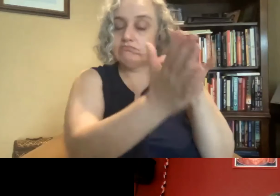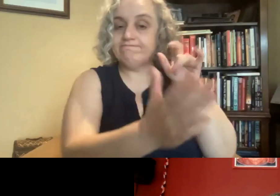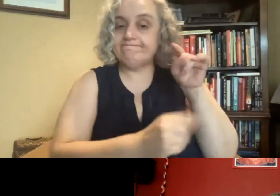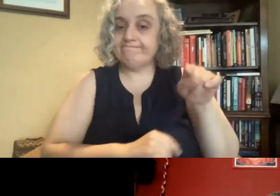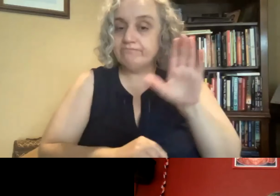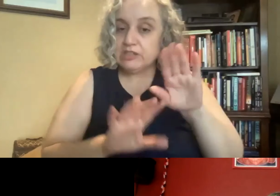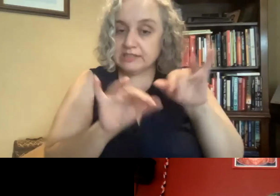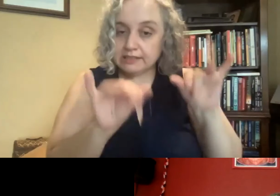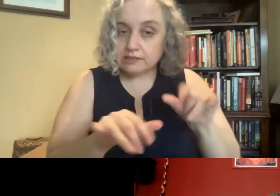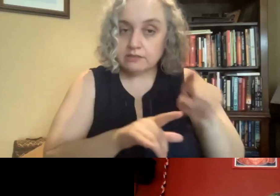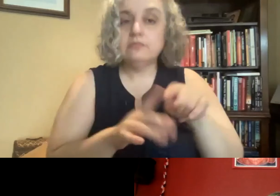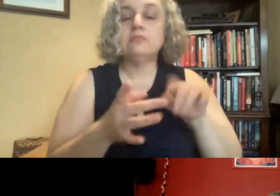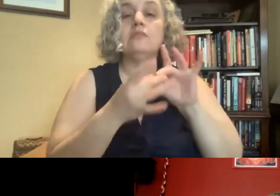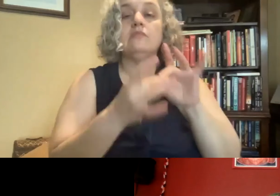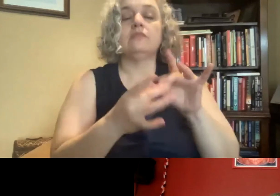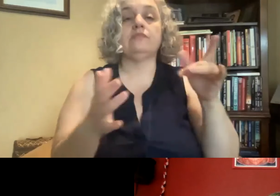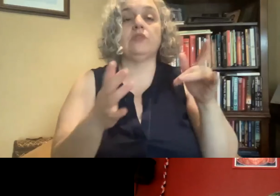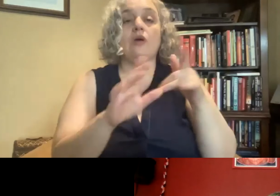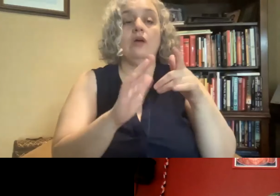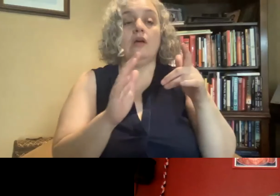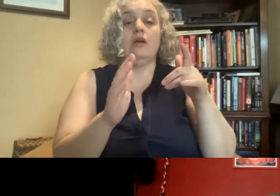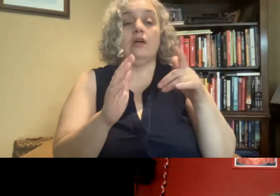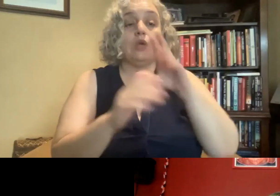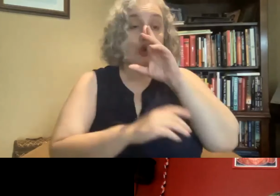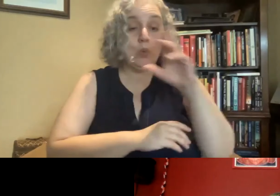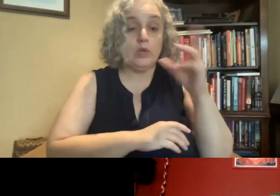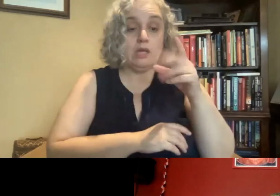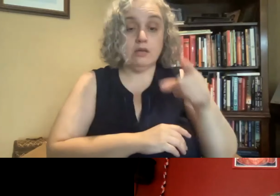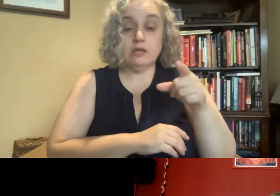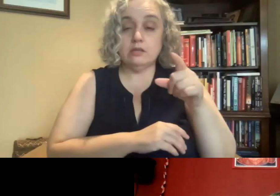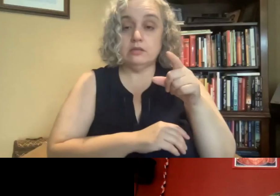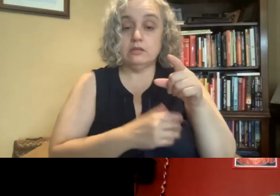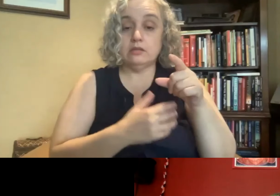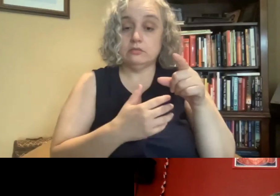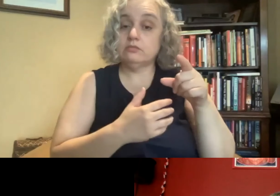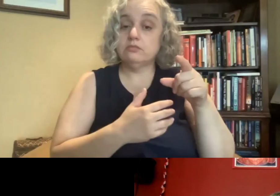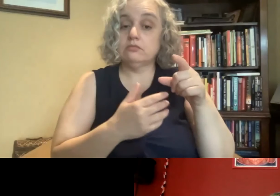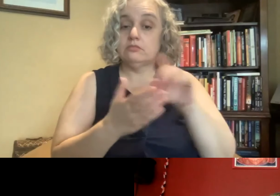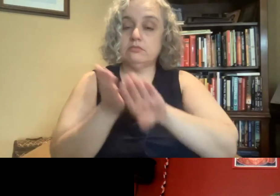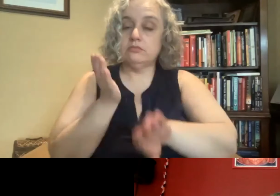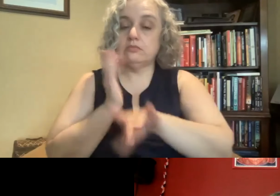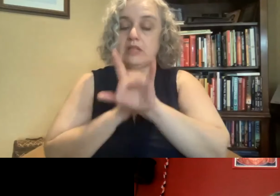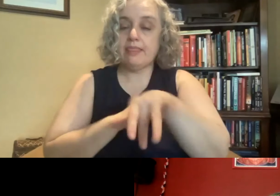removing the unique characteristics of the data that would make tools